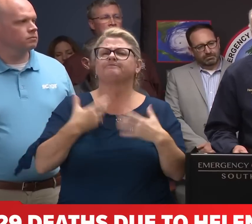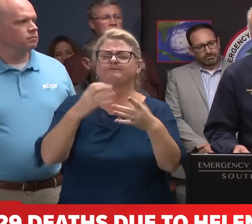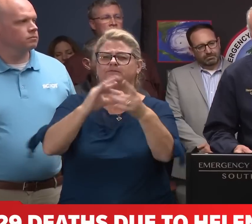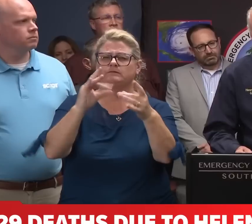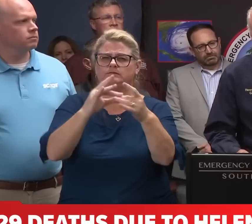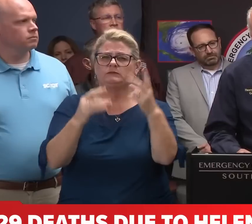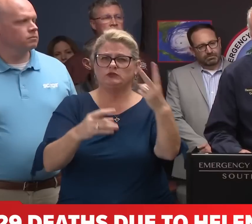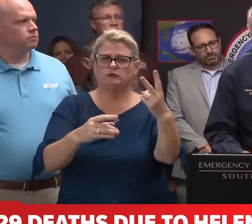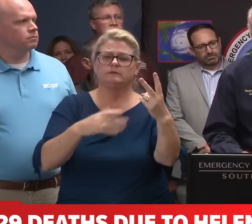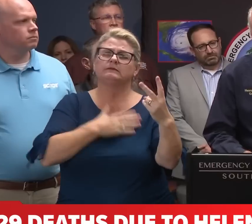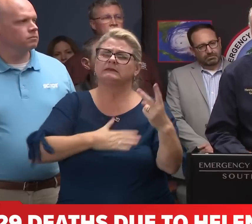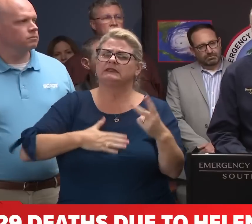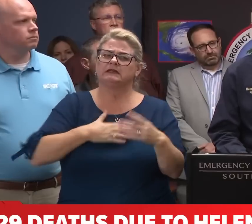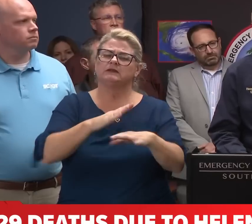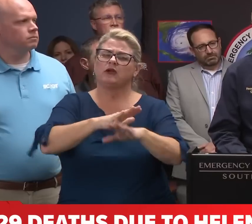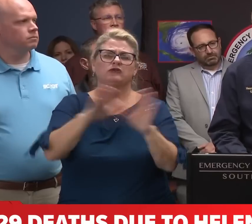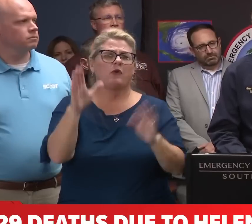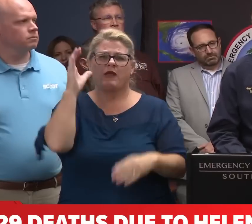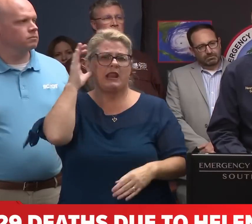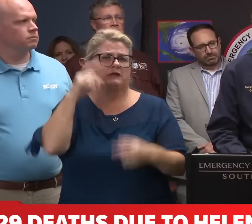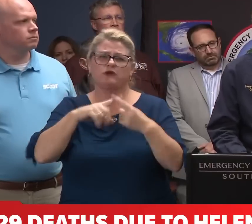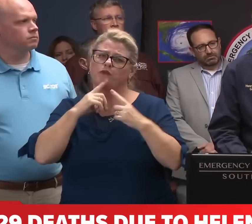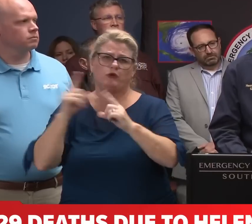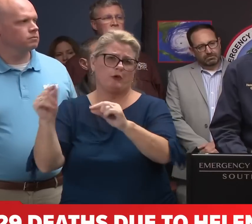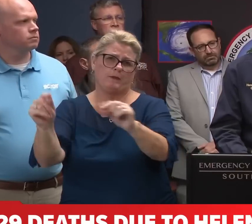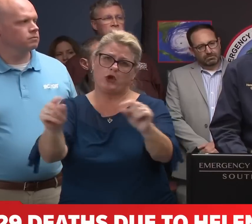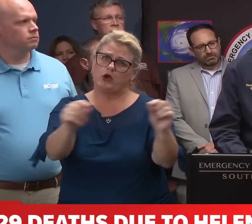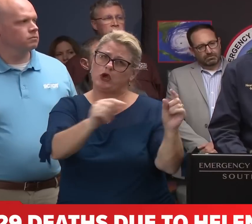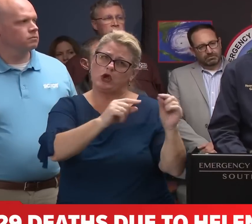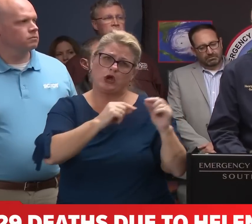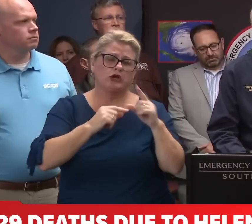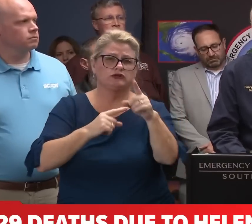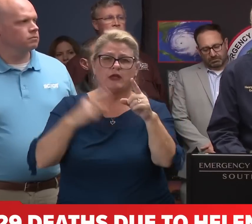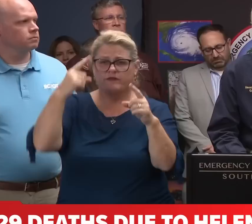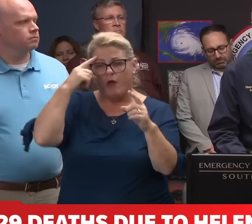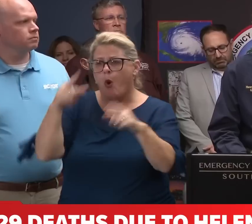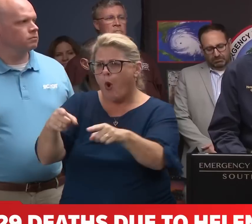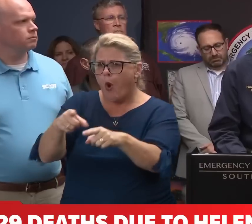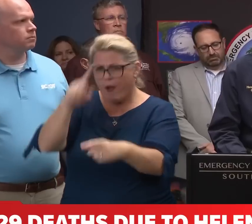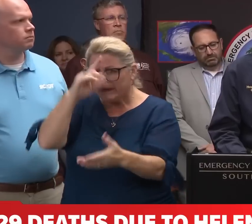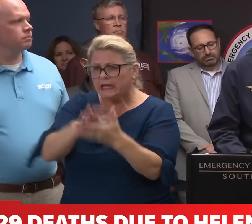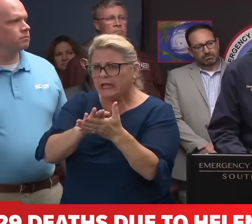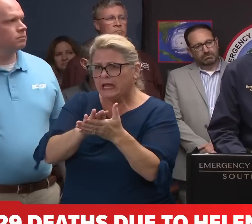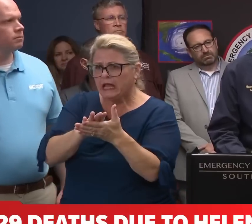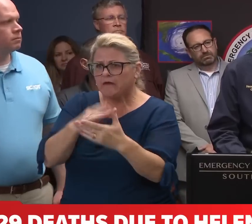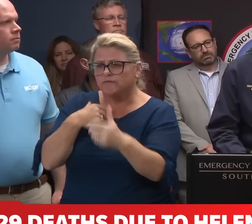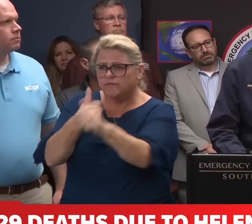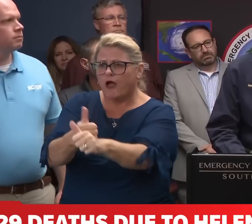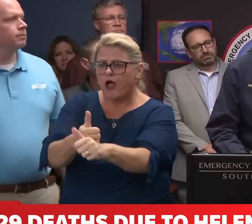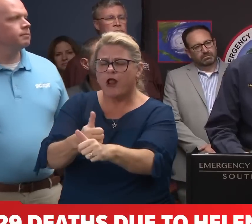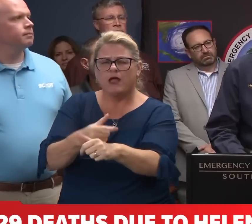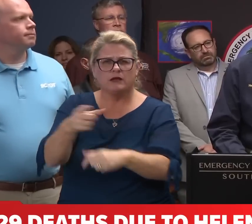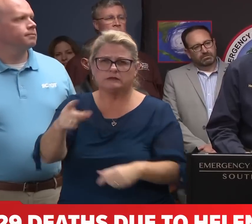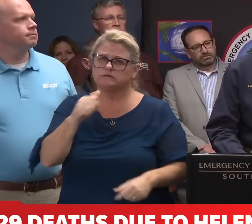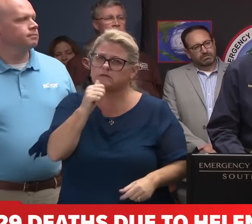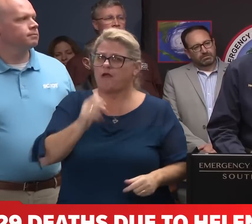I asked people not to, not to listen to rumors. Don't get your information from these unofficial sources because